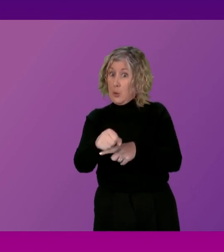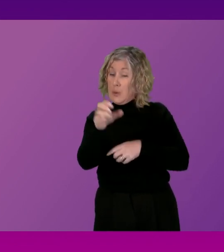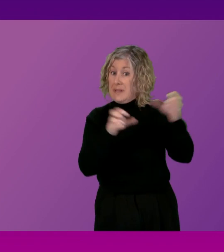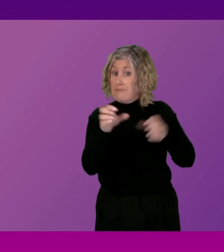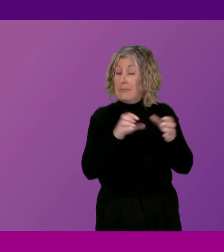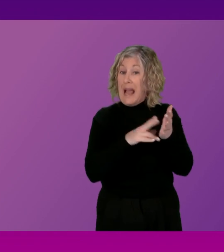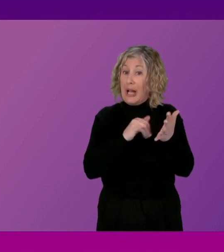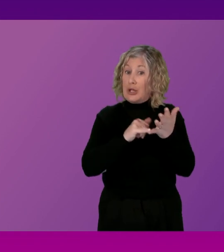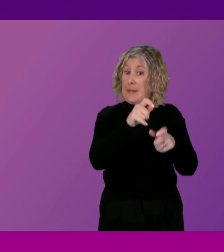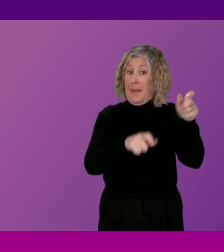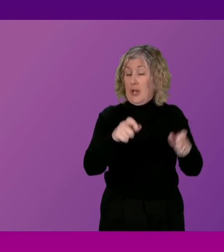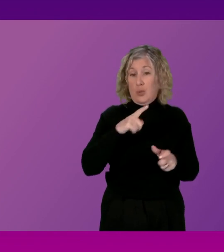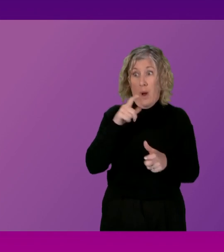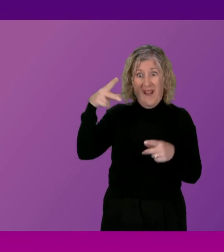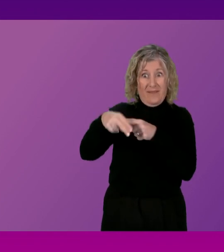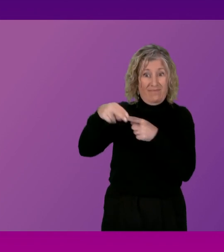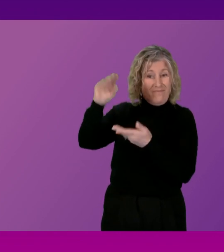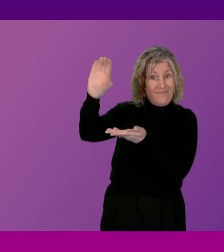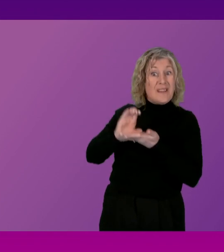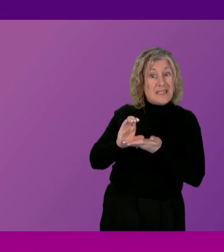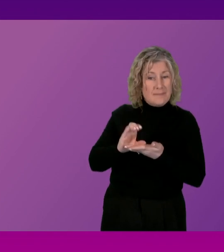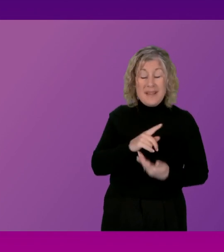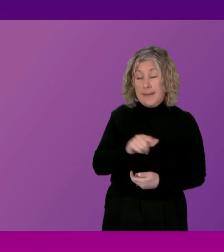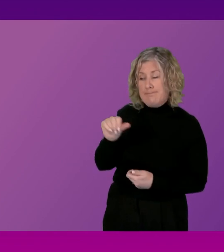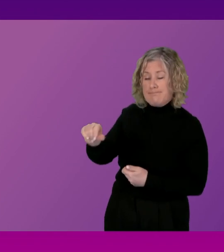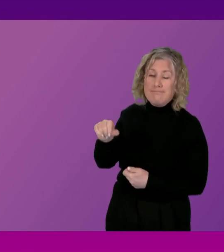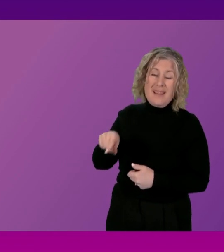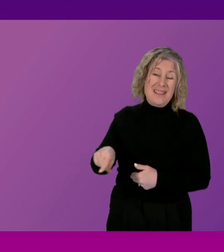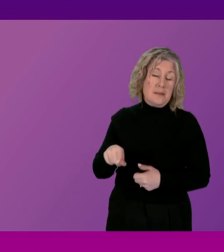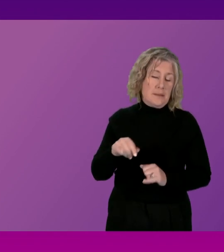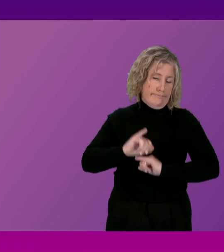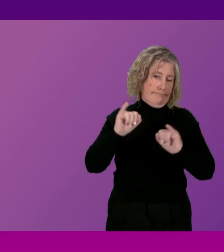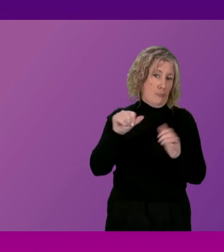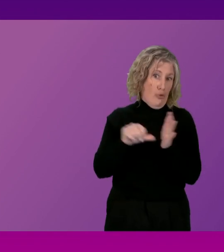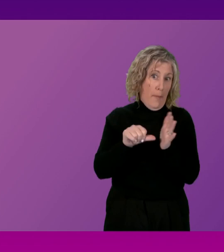That is a serious problem, which has been exacerbated by the global pandemic.